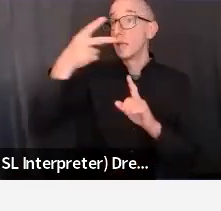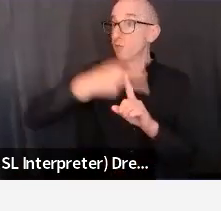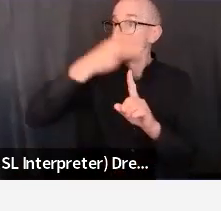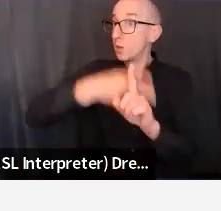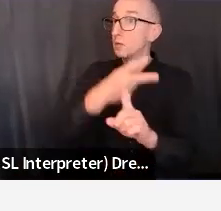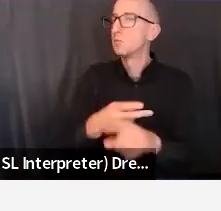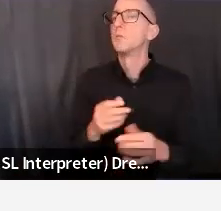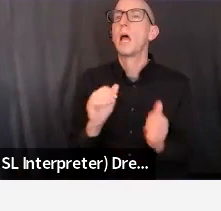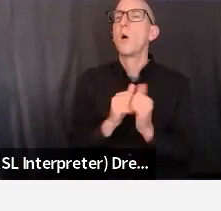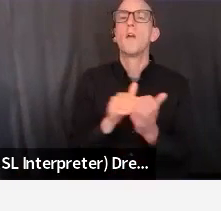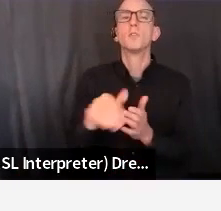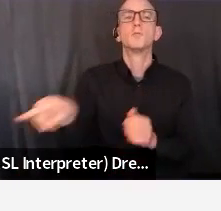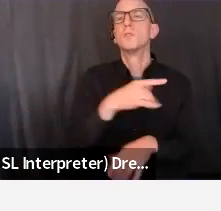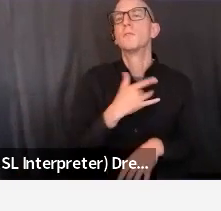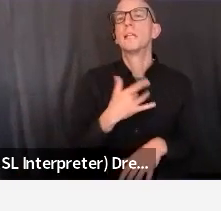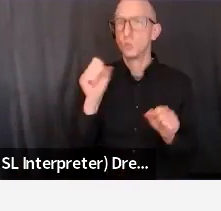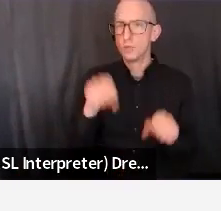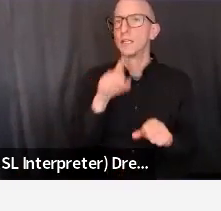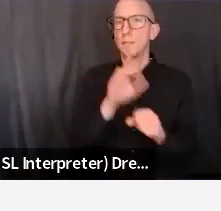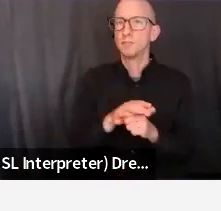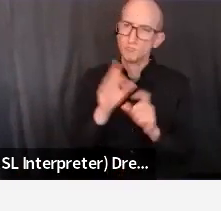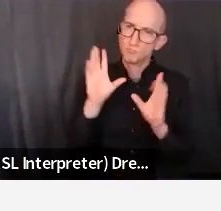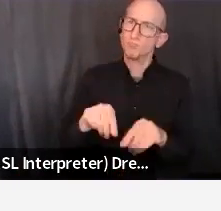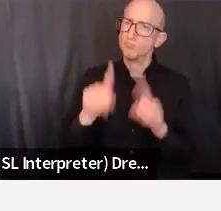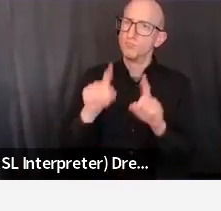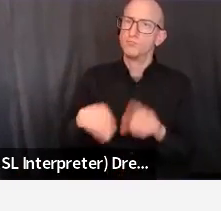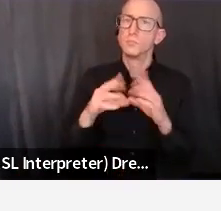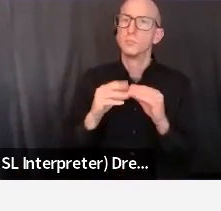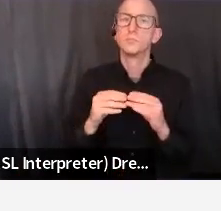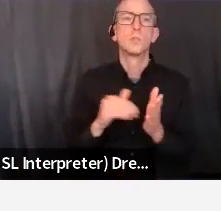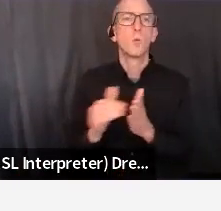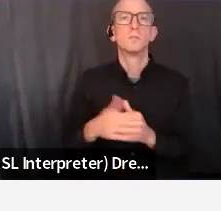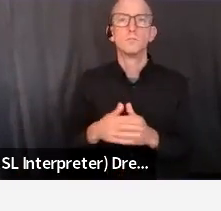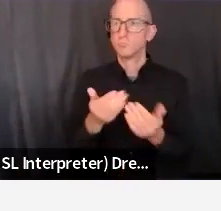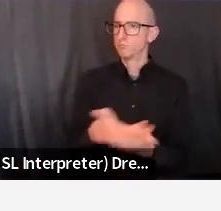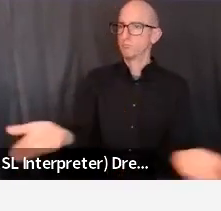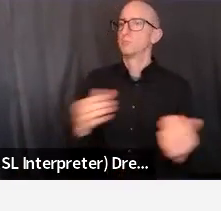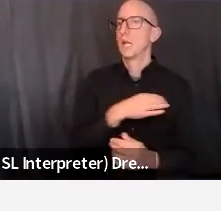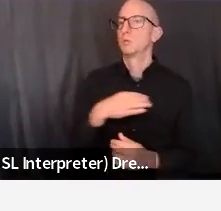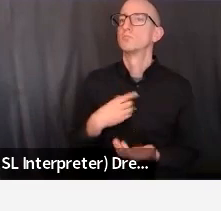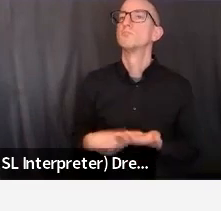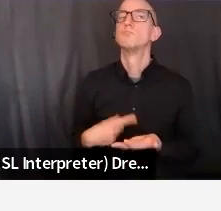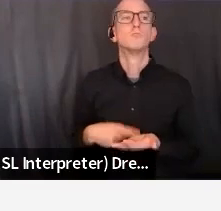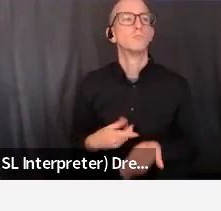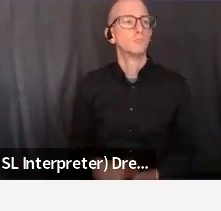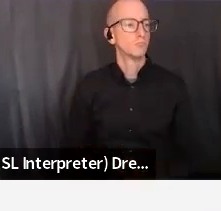administrative burden so that you can access both of these funding subprograms.